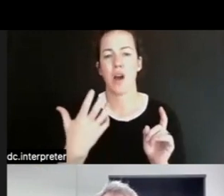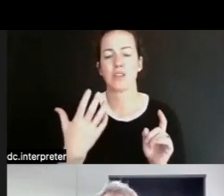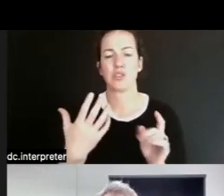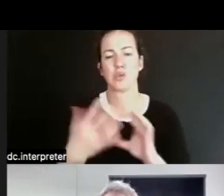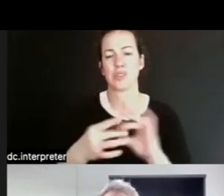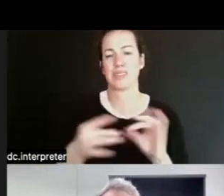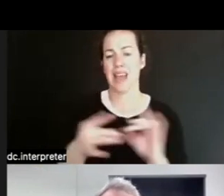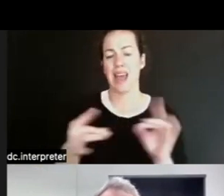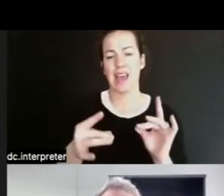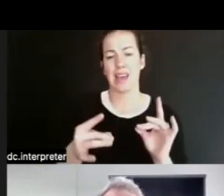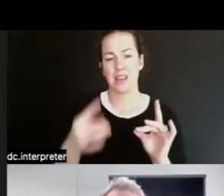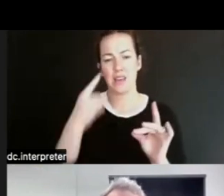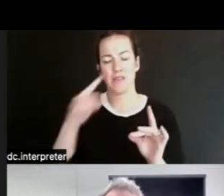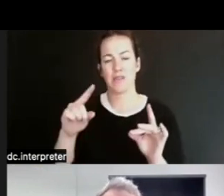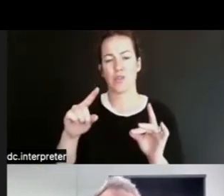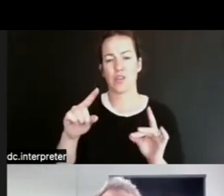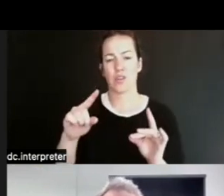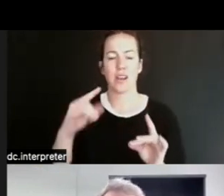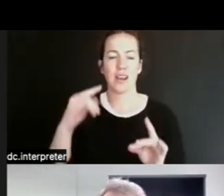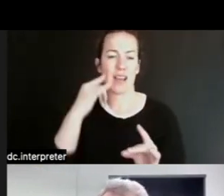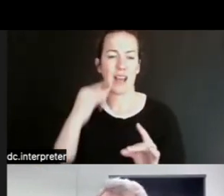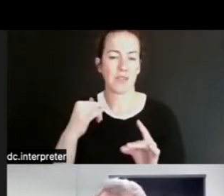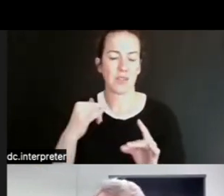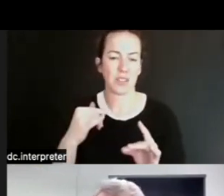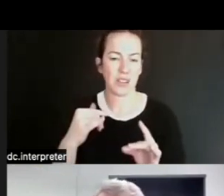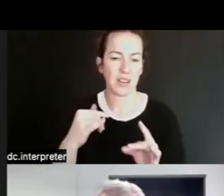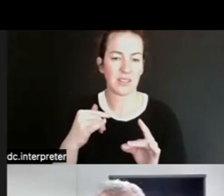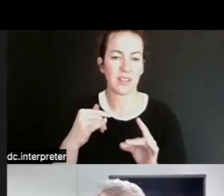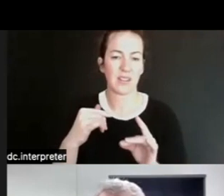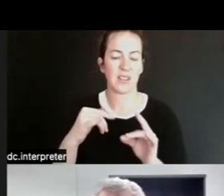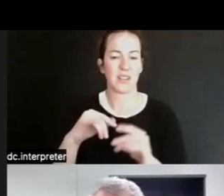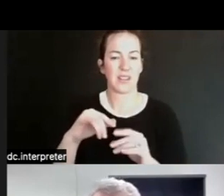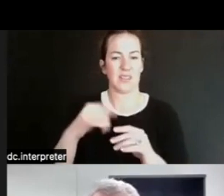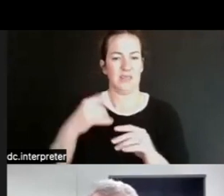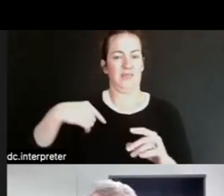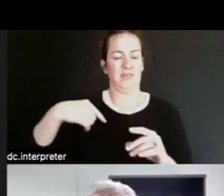on behalf of the California Emerging Technology Fund, if we really look at the digital equity in